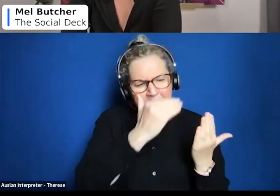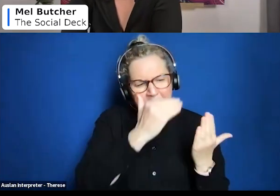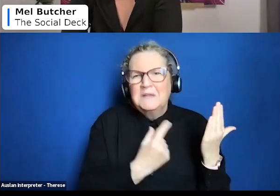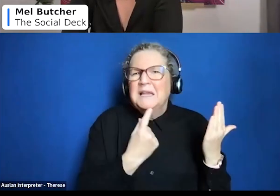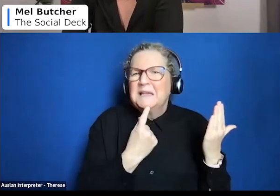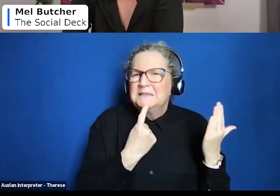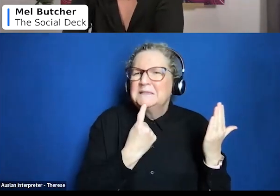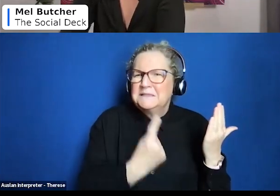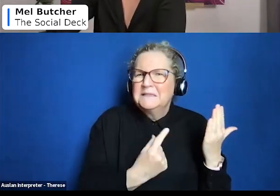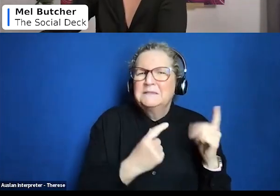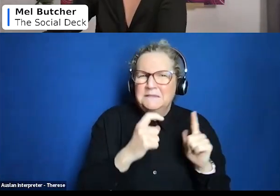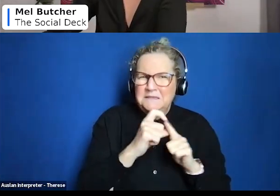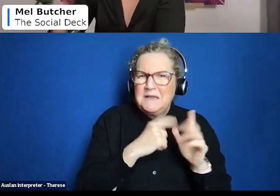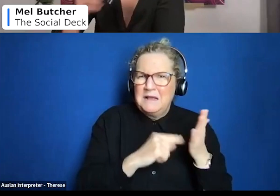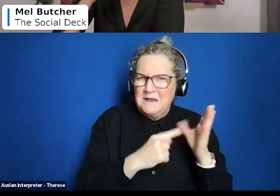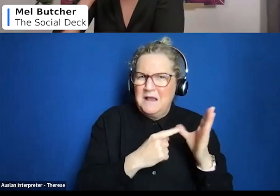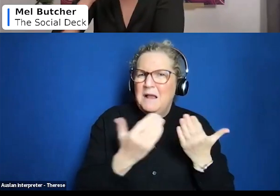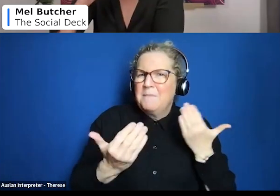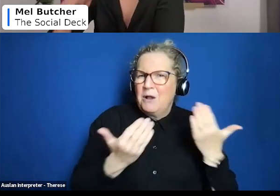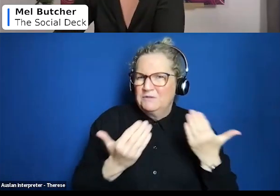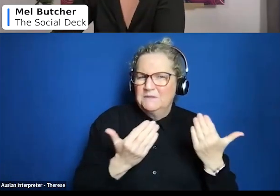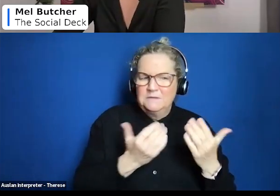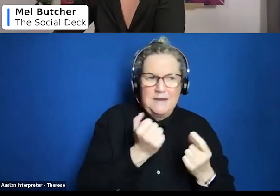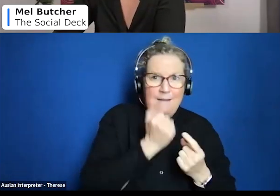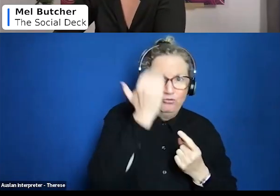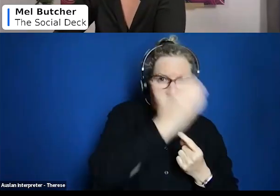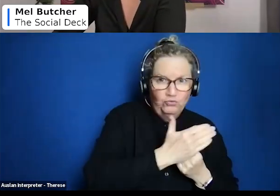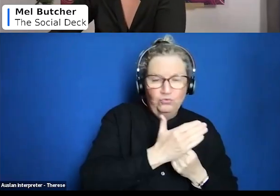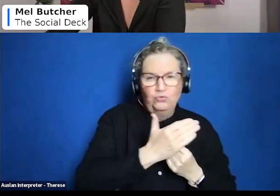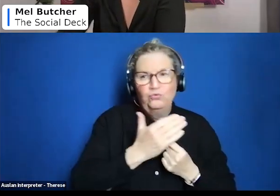data, you know, comparisons between Aboriginal people and other Australians